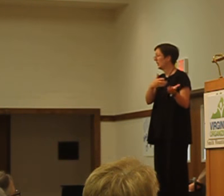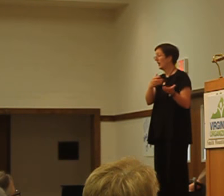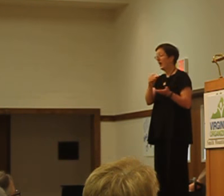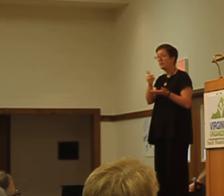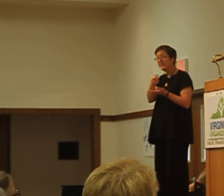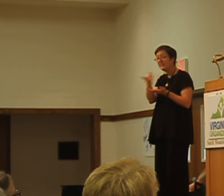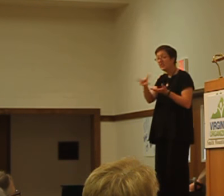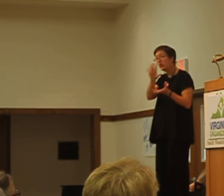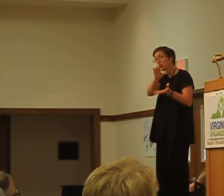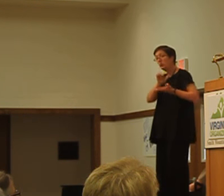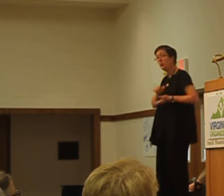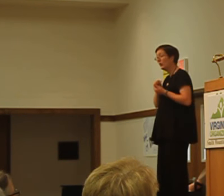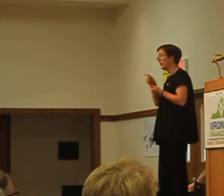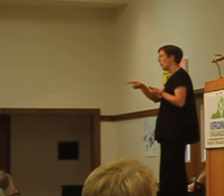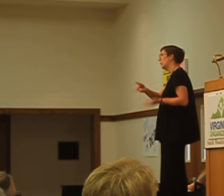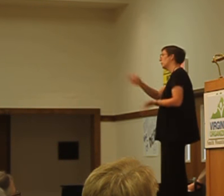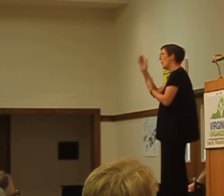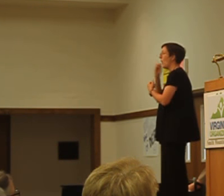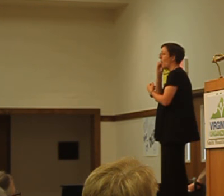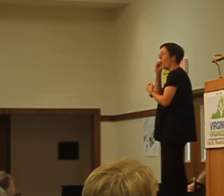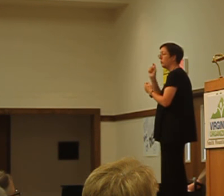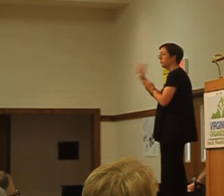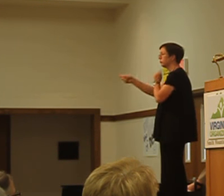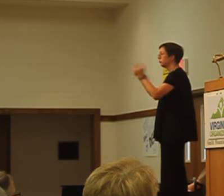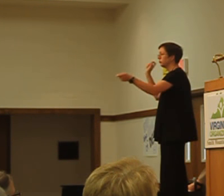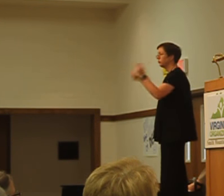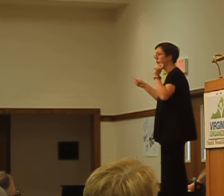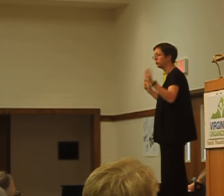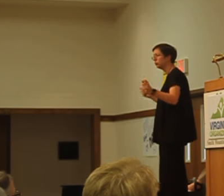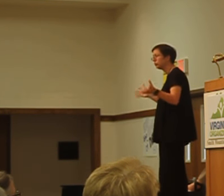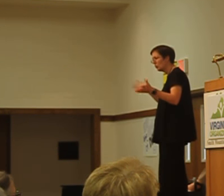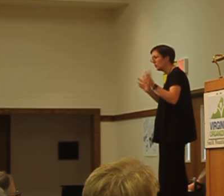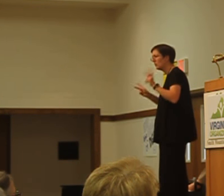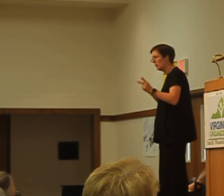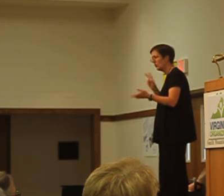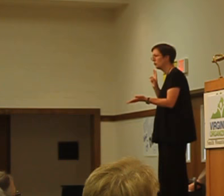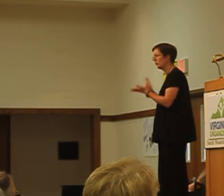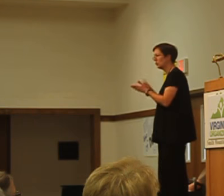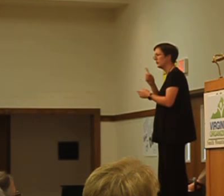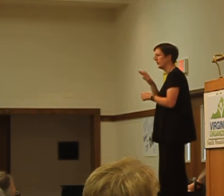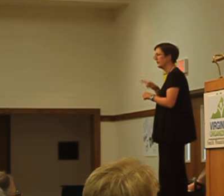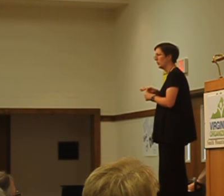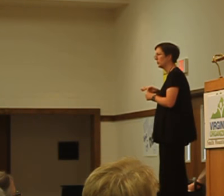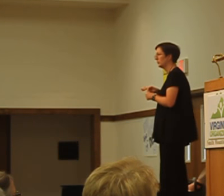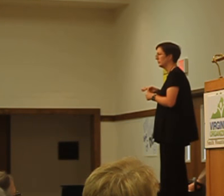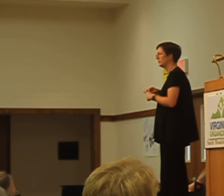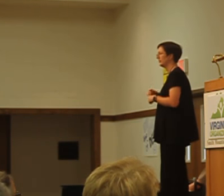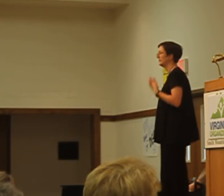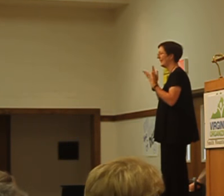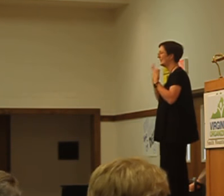Share it with somebody that you know that might not have the rights to vote, and talk to them and tell them how important it is to vote. Thank you for your time.